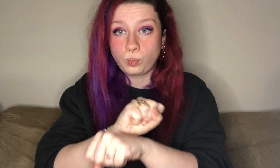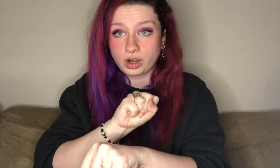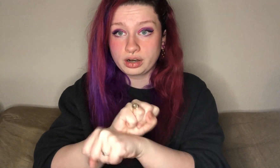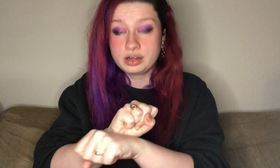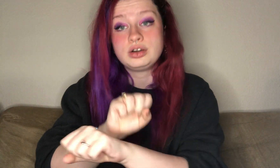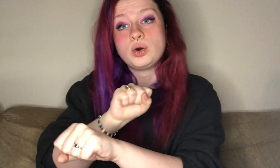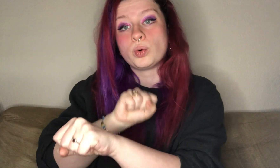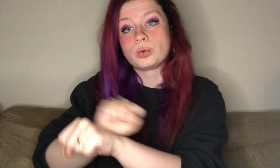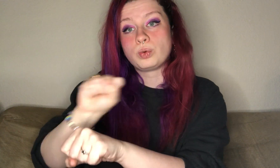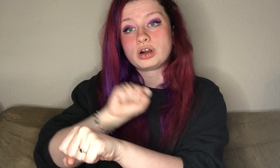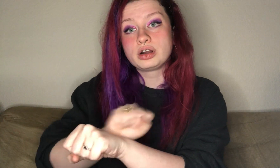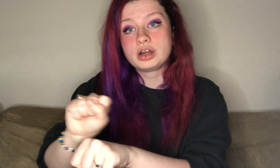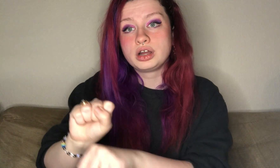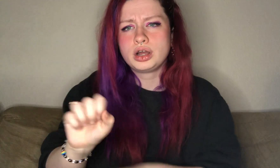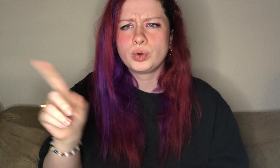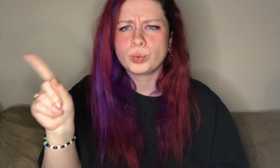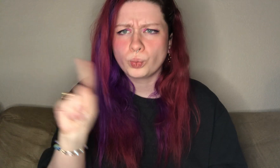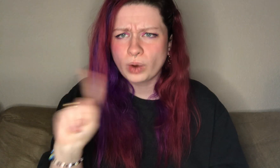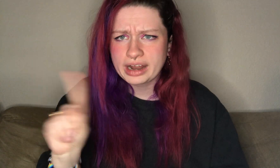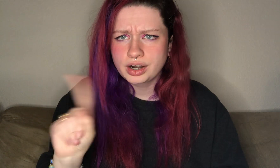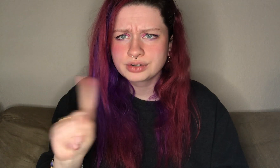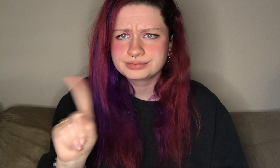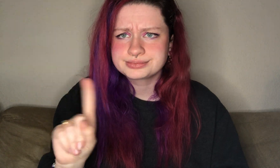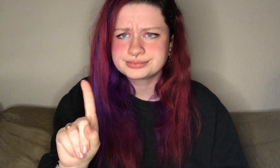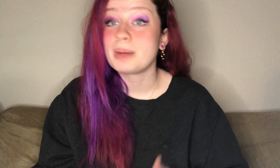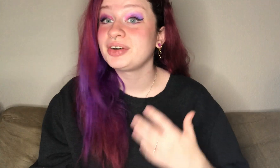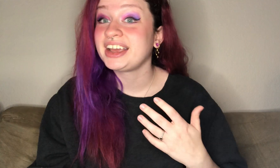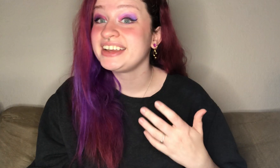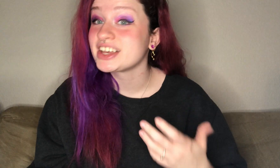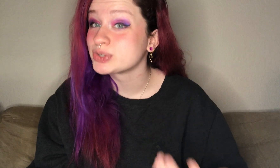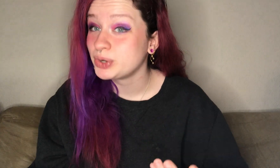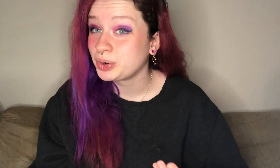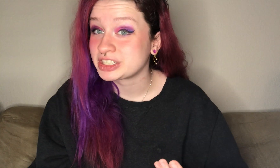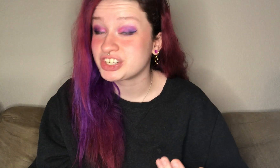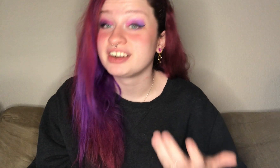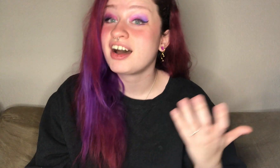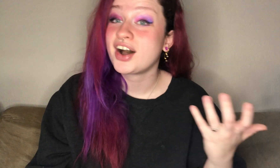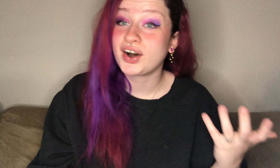work (v1) or work (v2) where?" how about a yes or no question